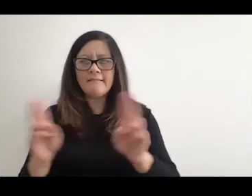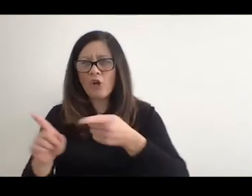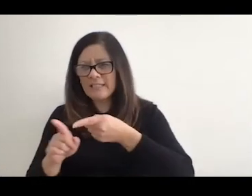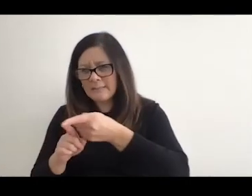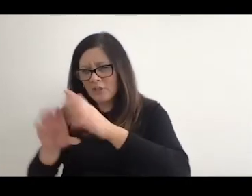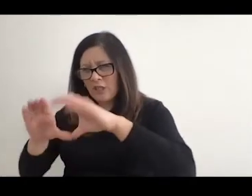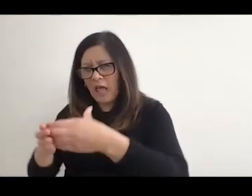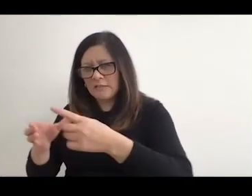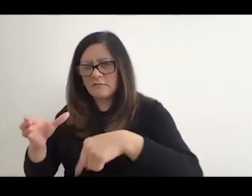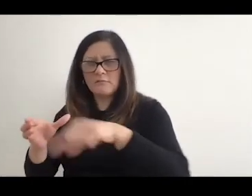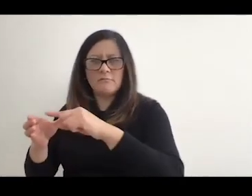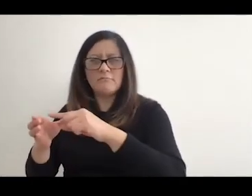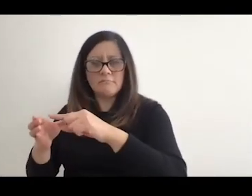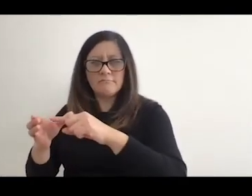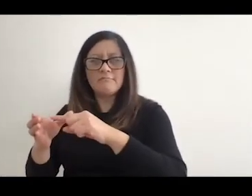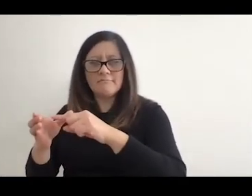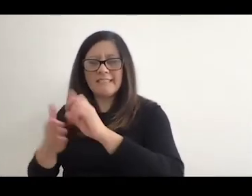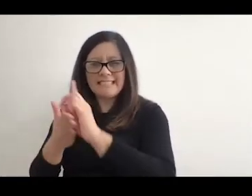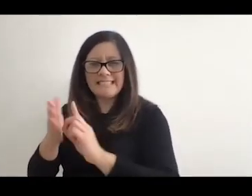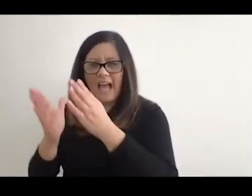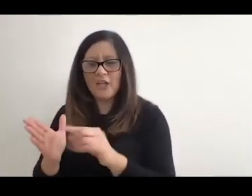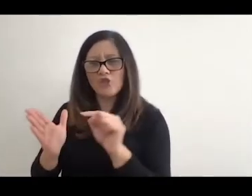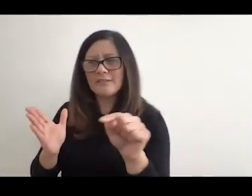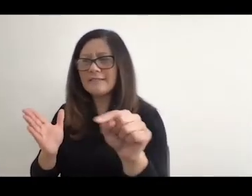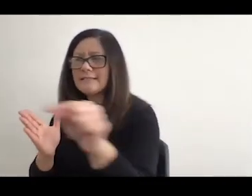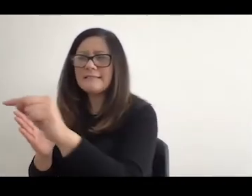conversations I've been having with people with disabilities,